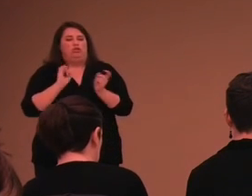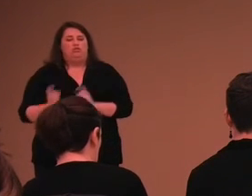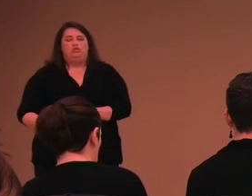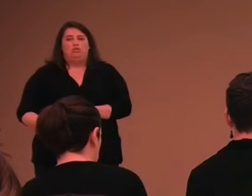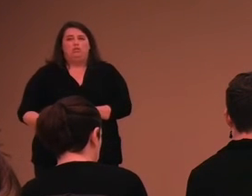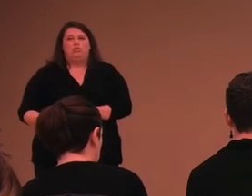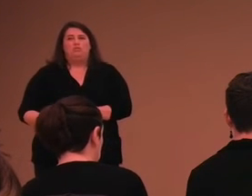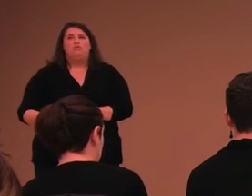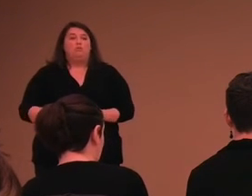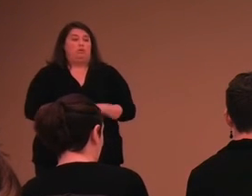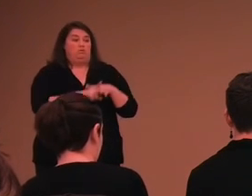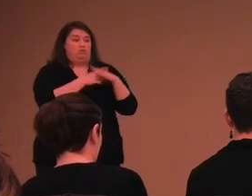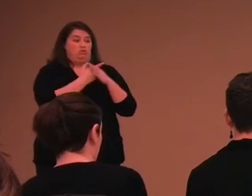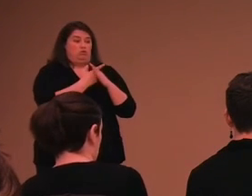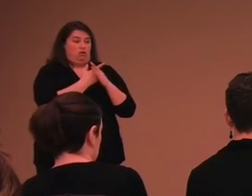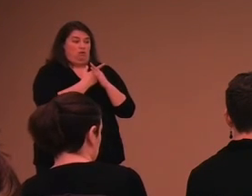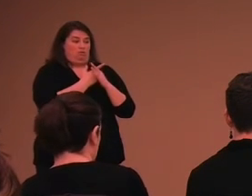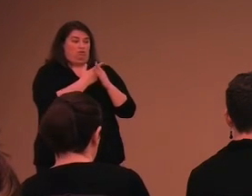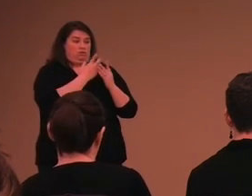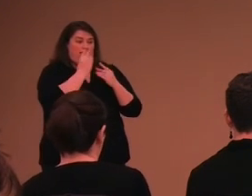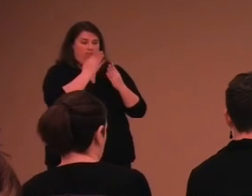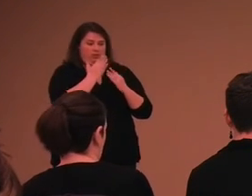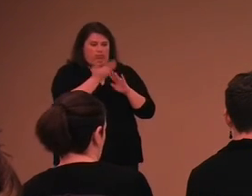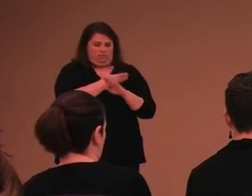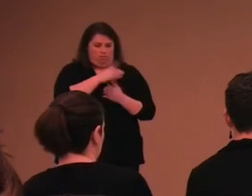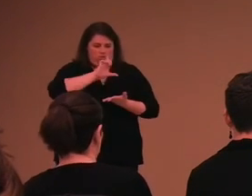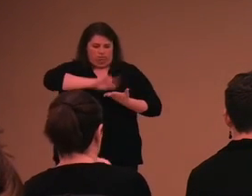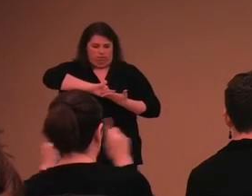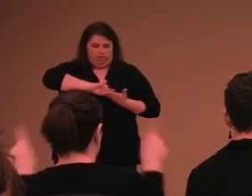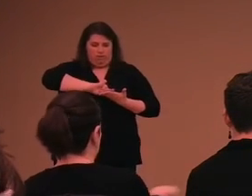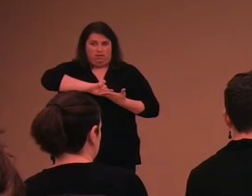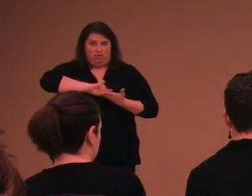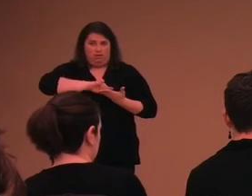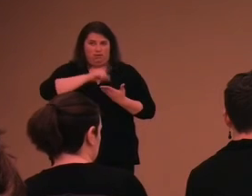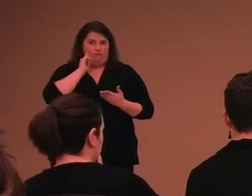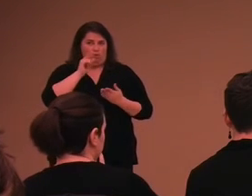Before they even make the print for the splat they're going to change